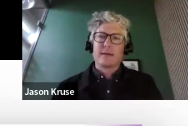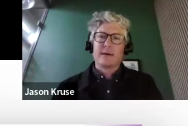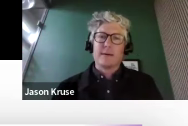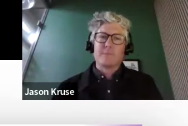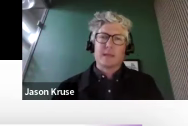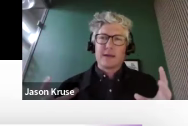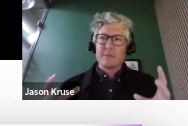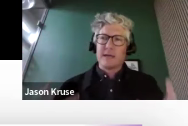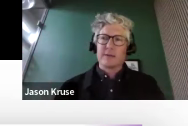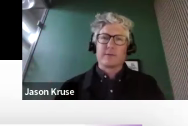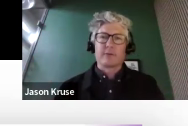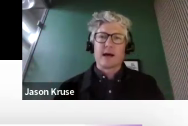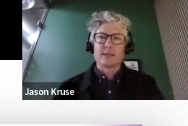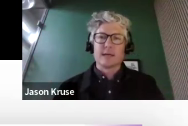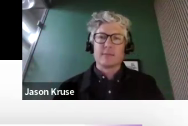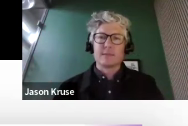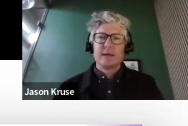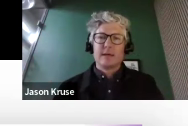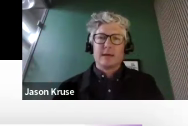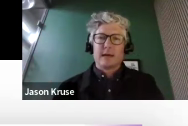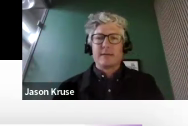for that kind of meeting in the round concept.